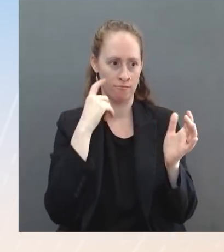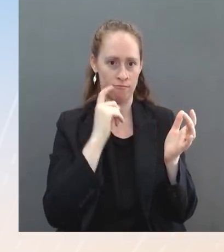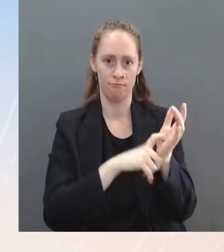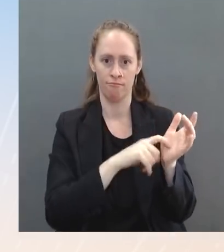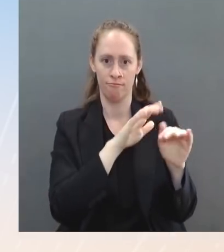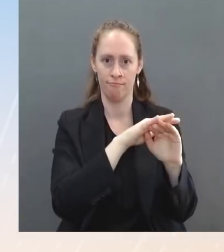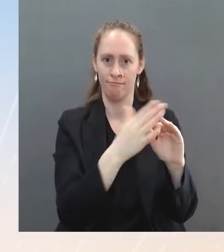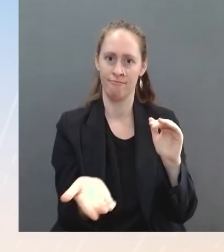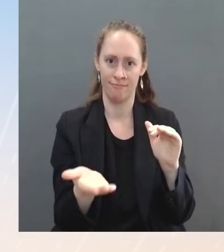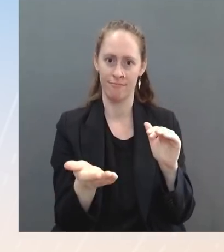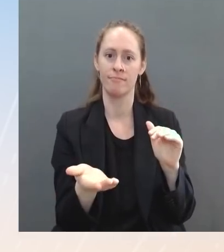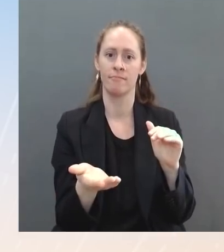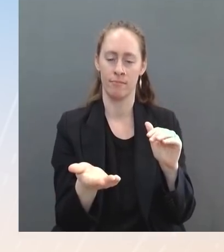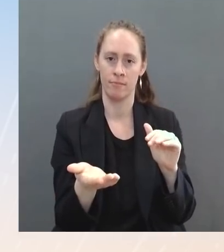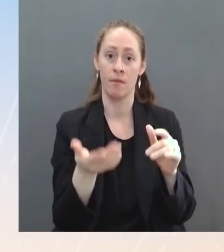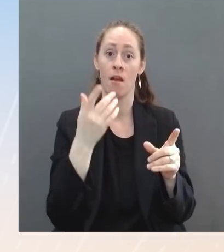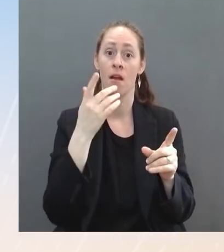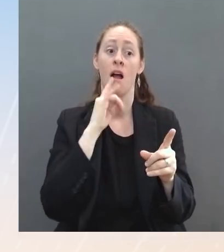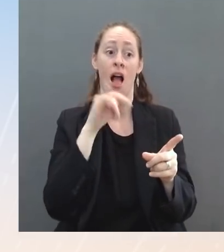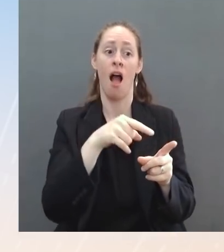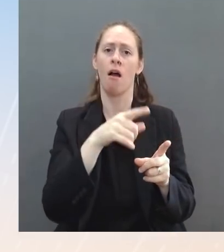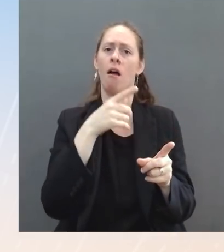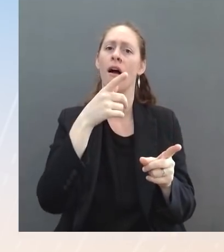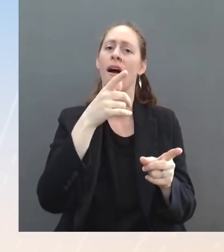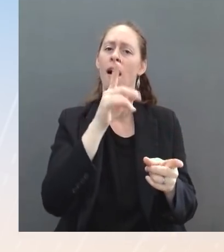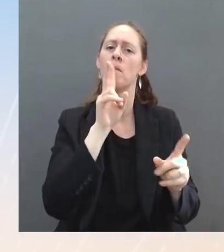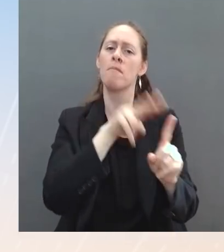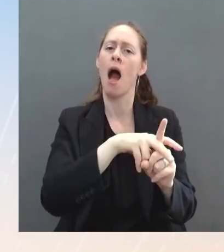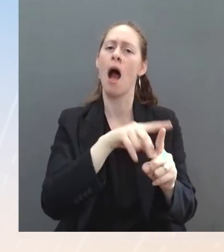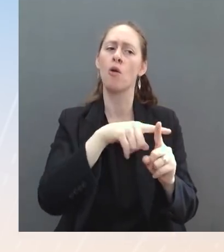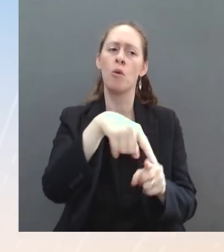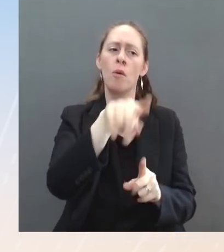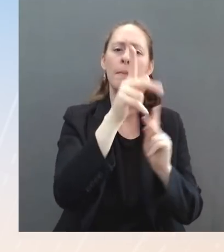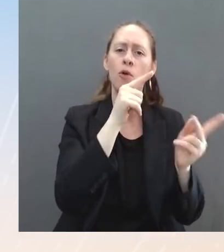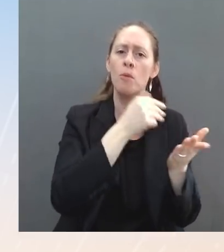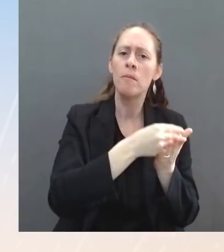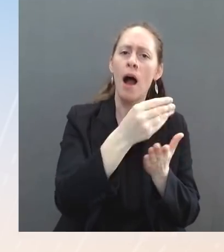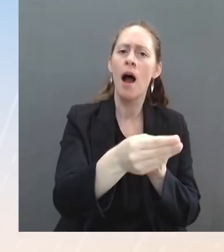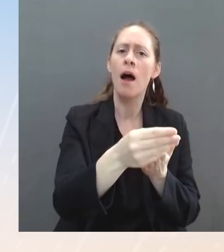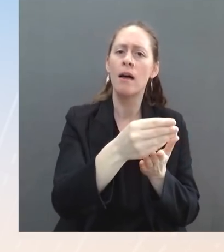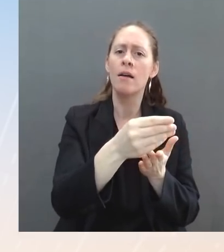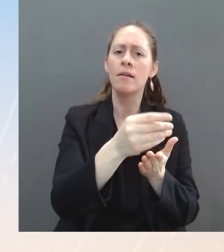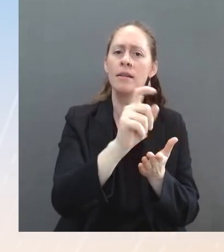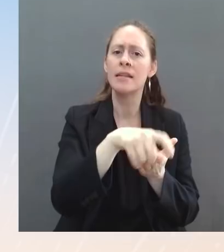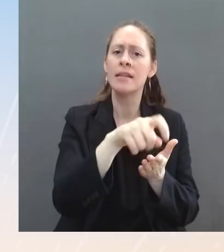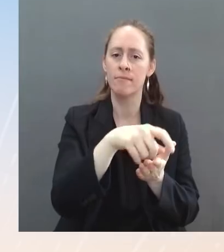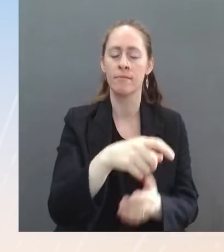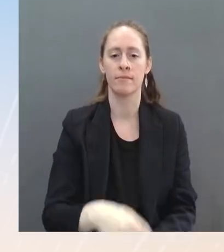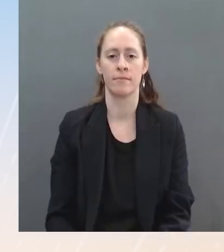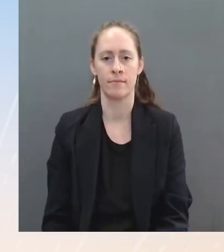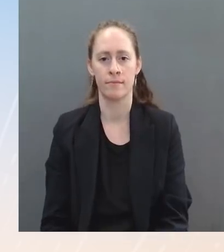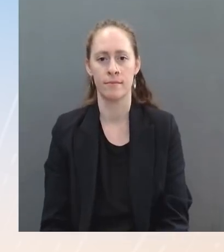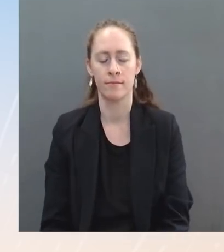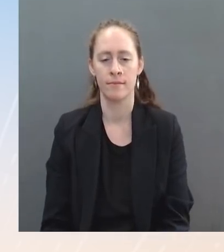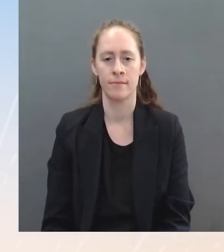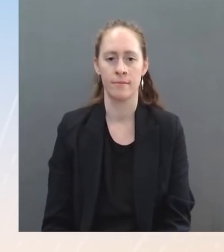We've seen that be a problem in the past, and it's definitely an issue that we are focused on. Ms. Bedingfield: Justin. The Press: Hey, Brian. I have two.